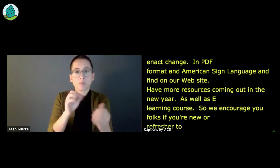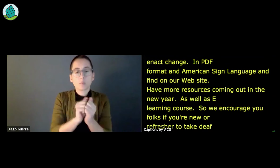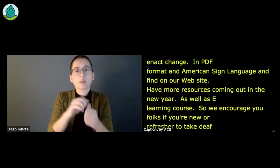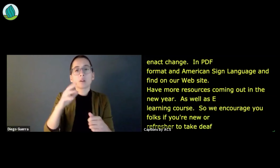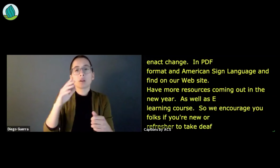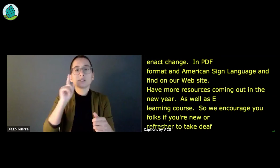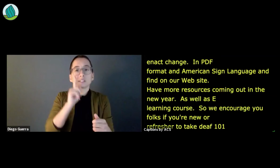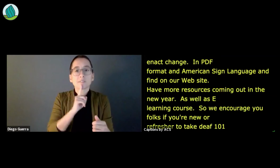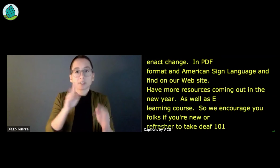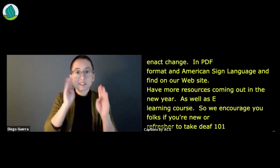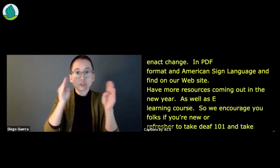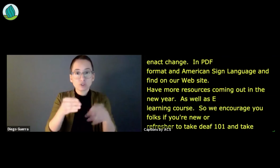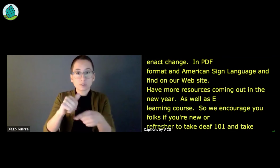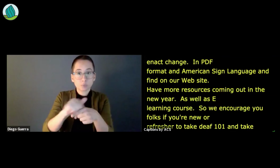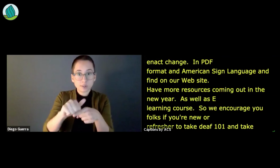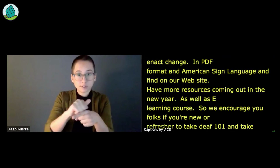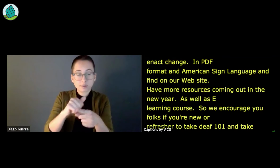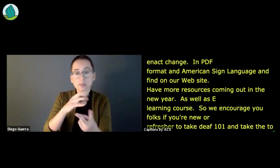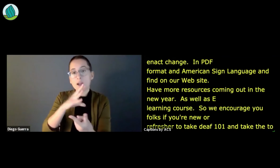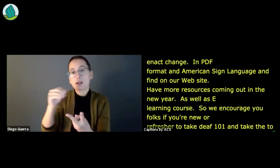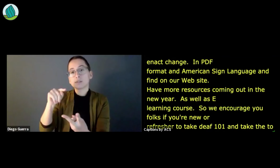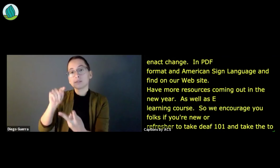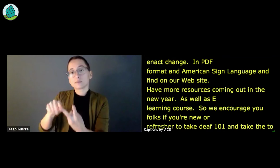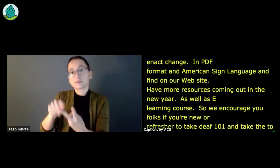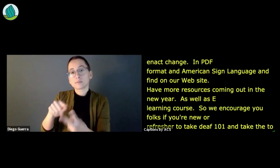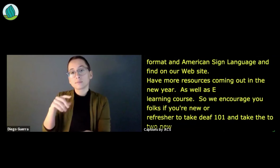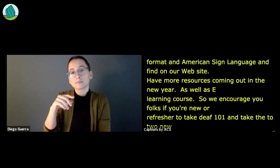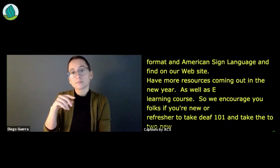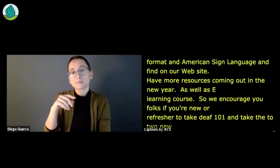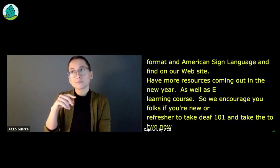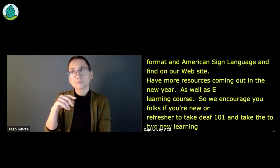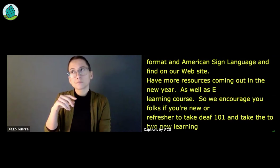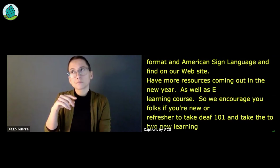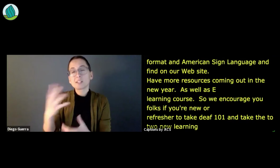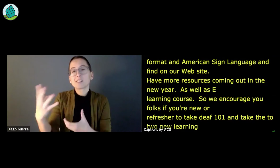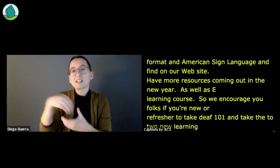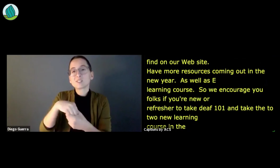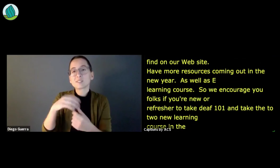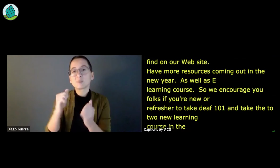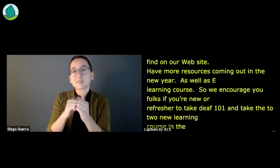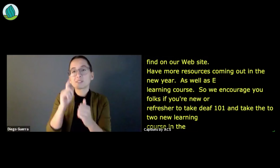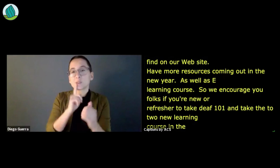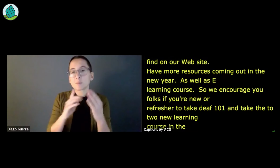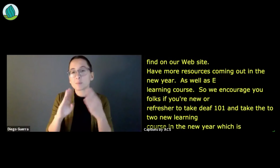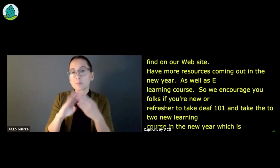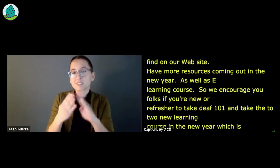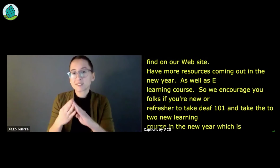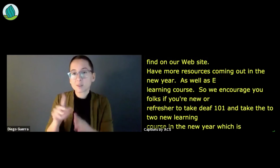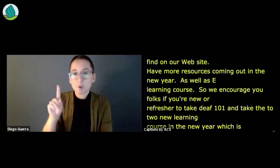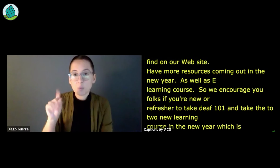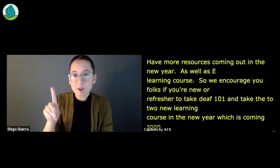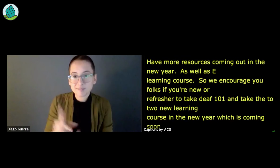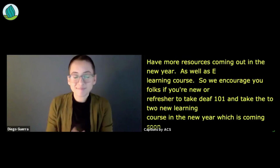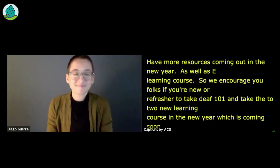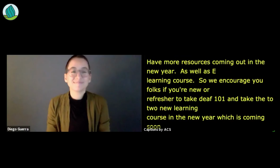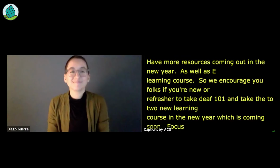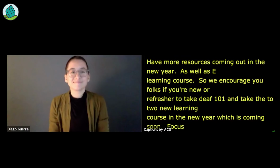that focus on deaf-centered practices and engaging the deaf community, Engage the Deaf Community 101.